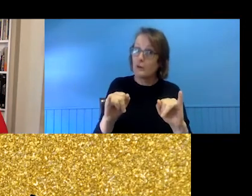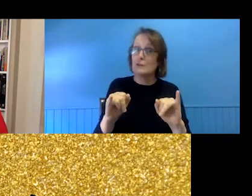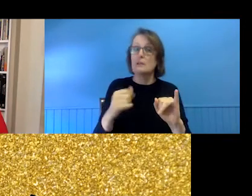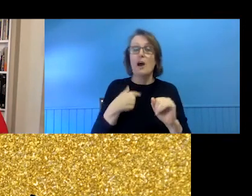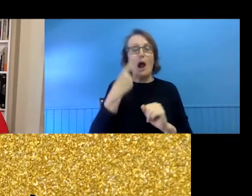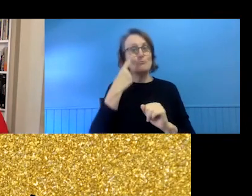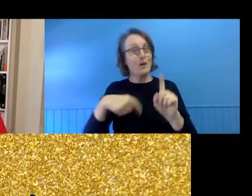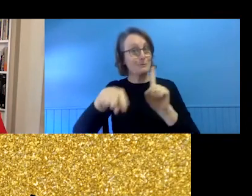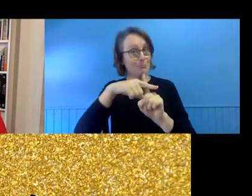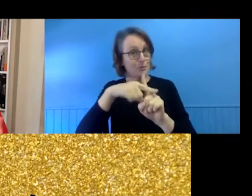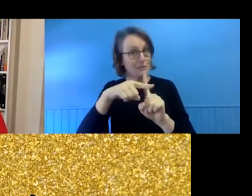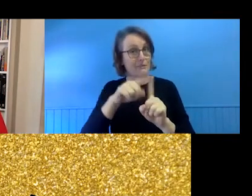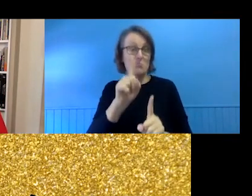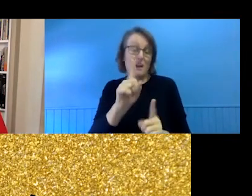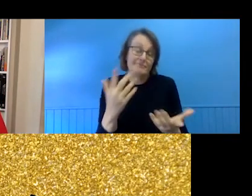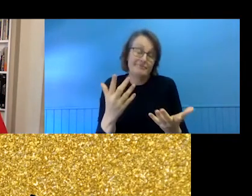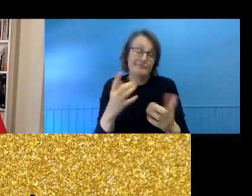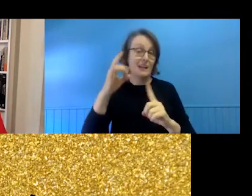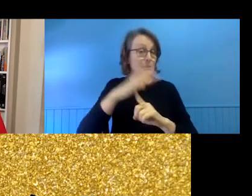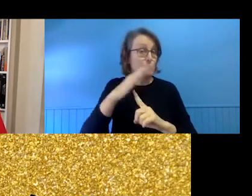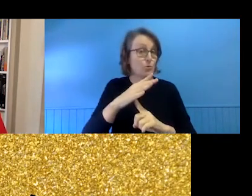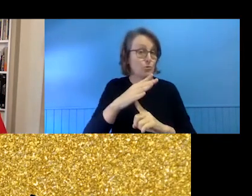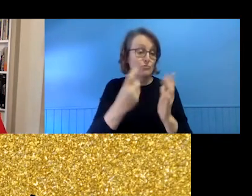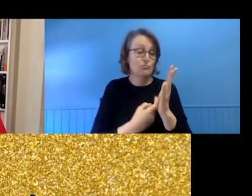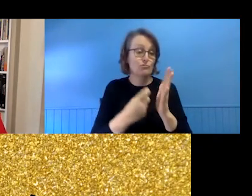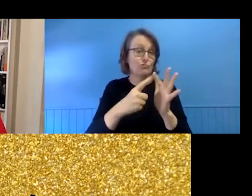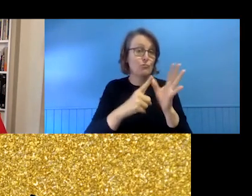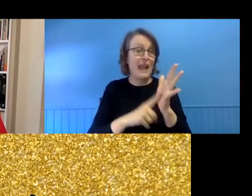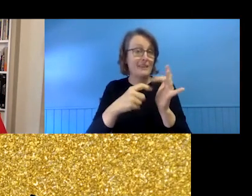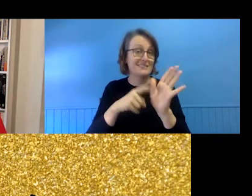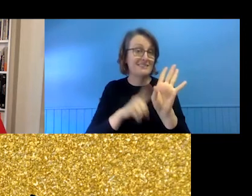positive, but it is important to be realistic about what is happening.